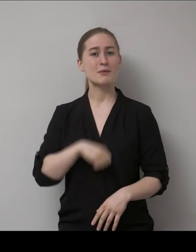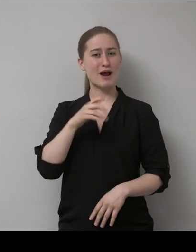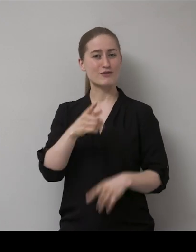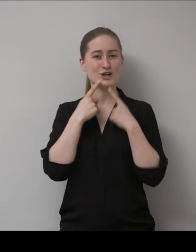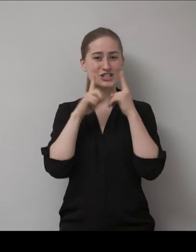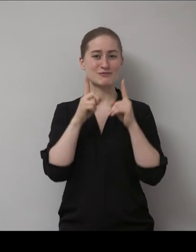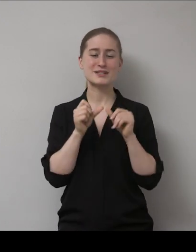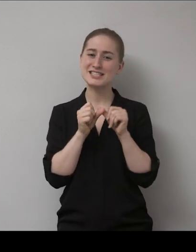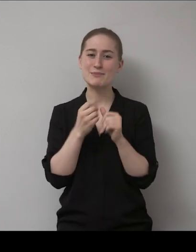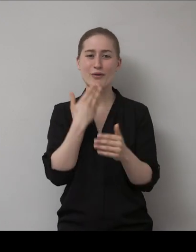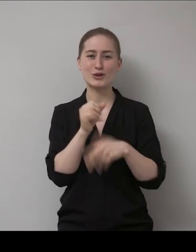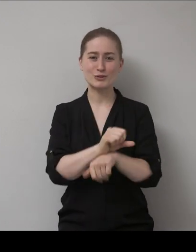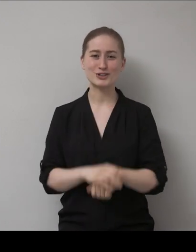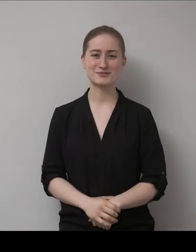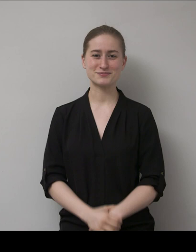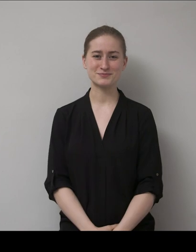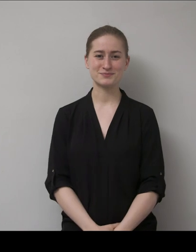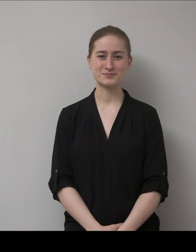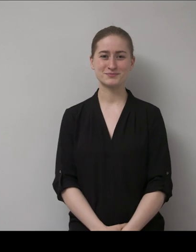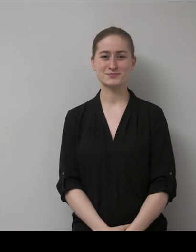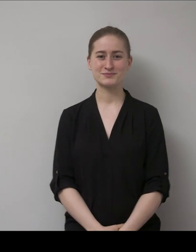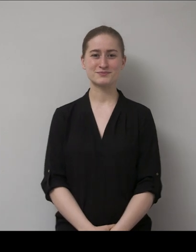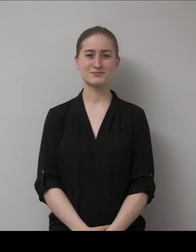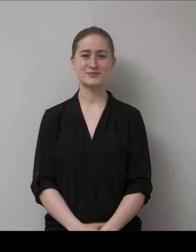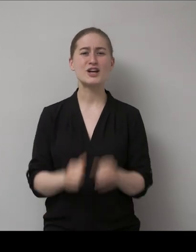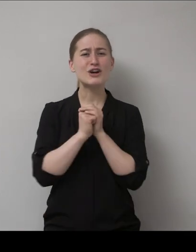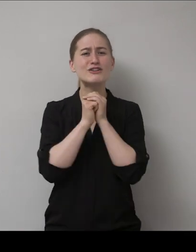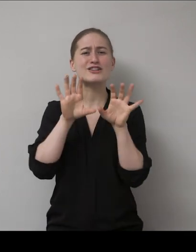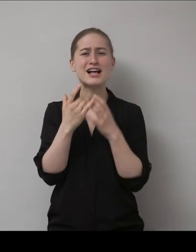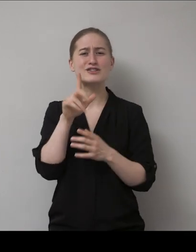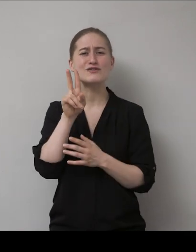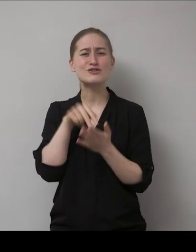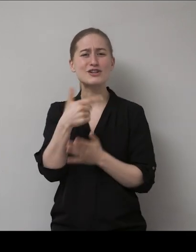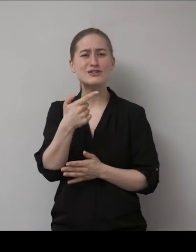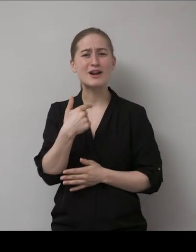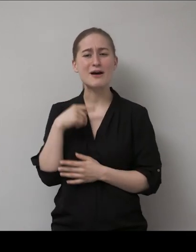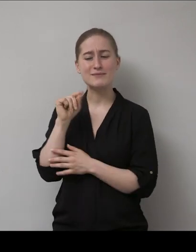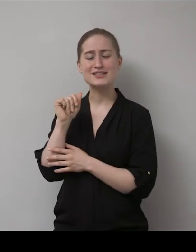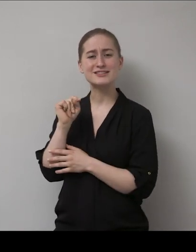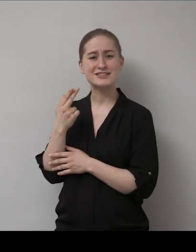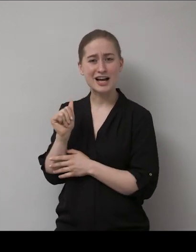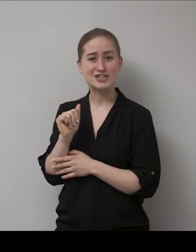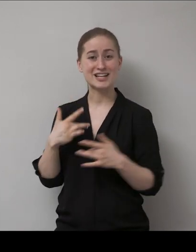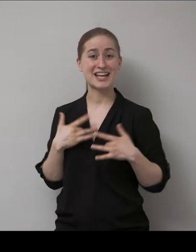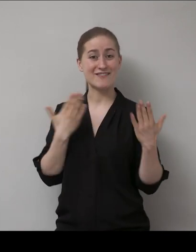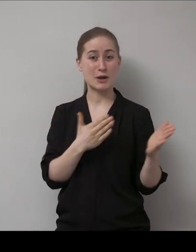and keep up the good work. Congratulations, class of 2021! I'm Tasha Overpeck, the event planner here at AAP.